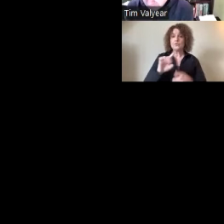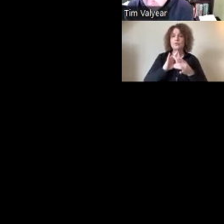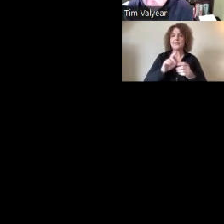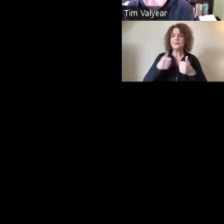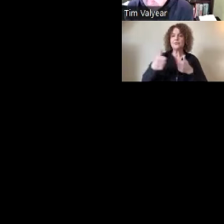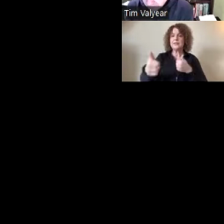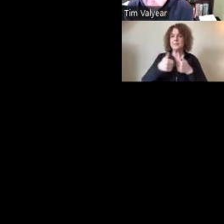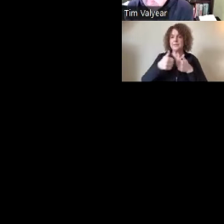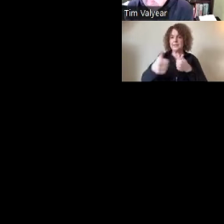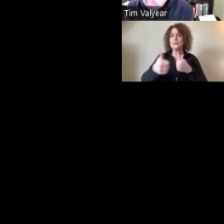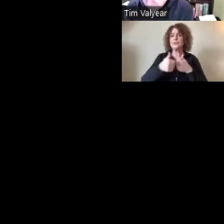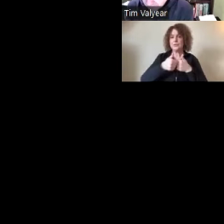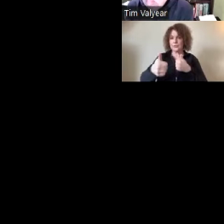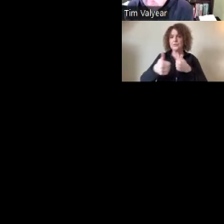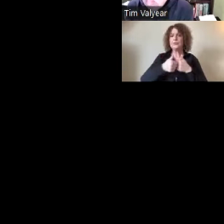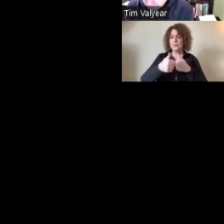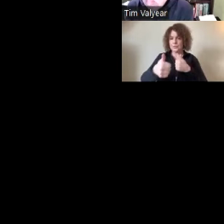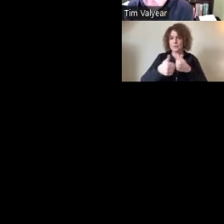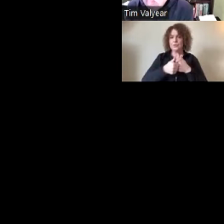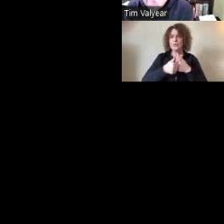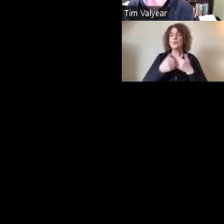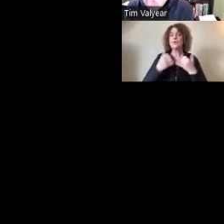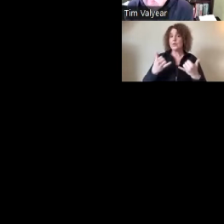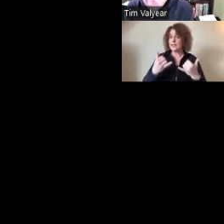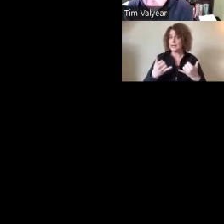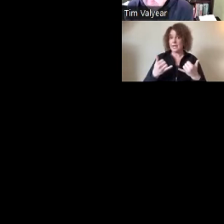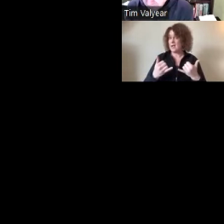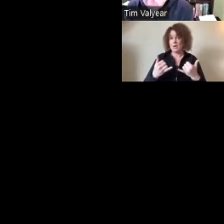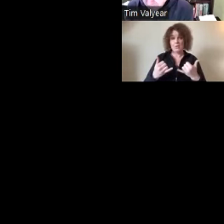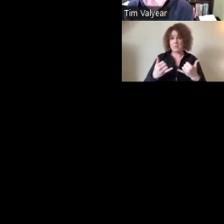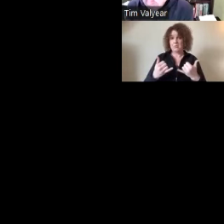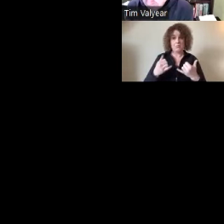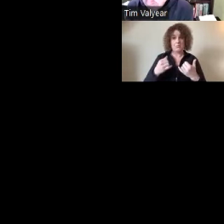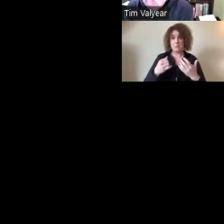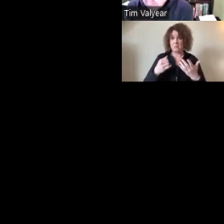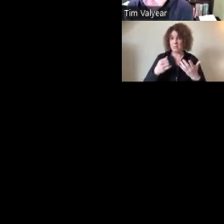that. That eligibility » SPEAKER: Tim, there's a question about